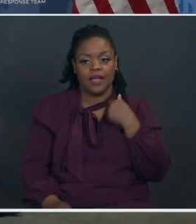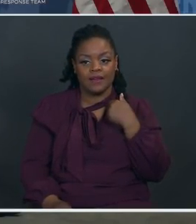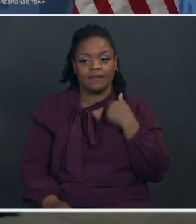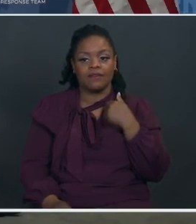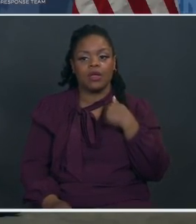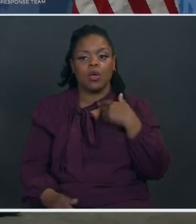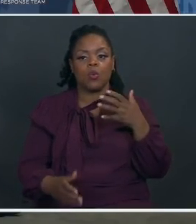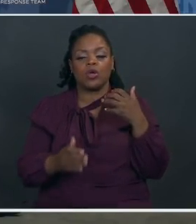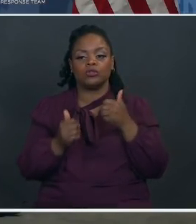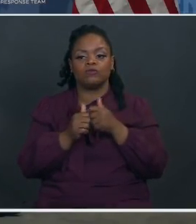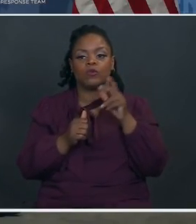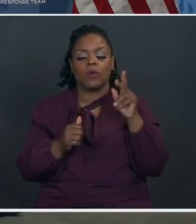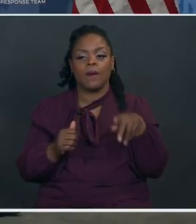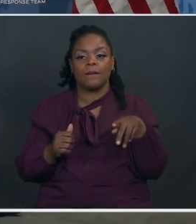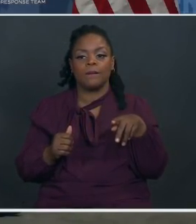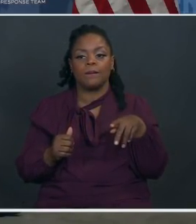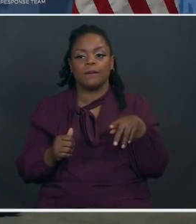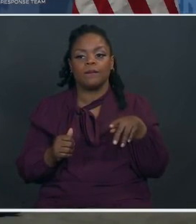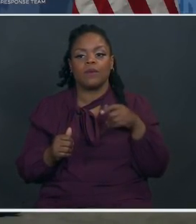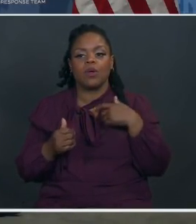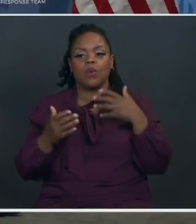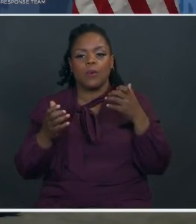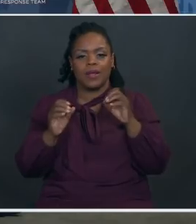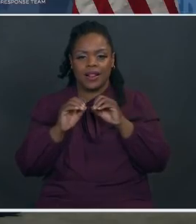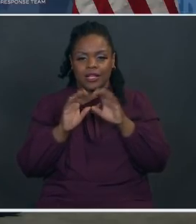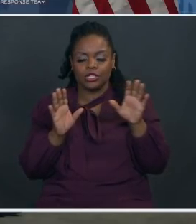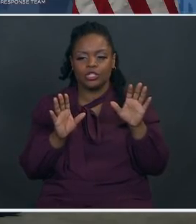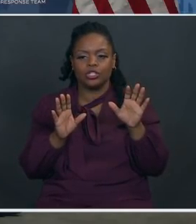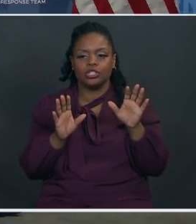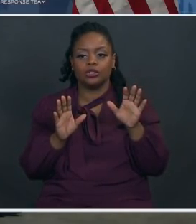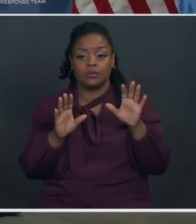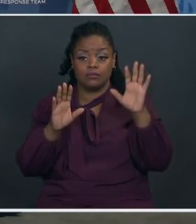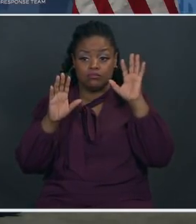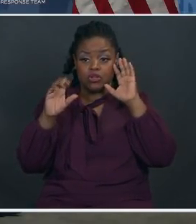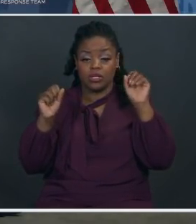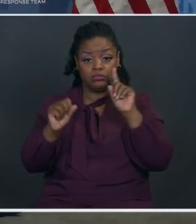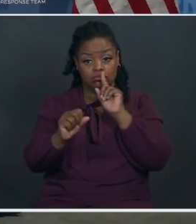I just want to be very clear. Has the president actually signed the DPA?